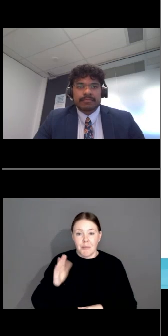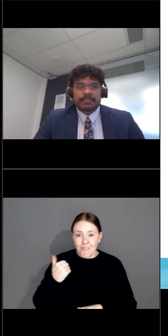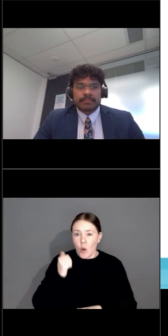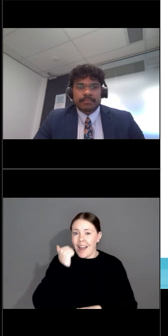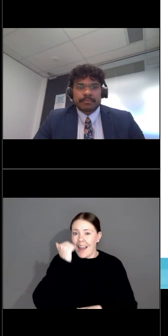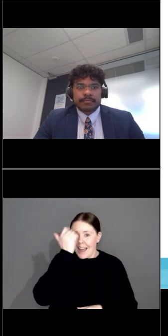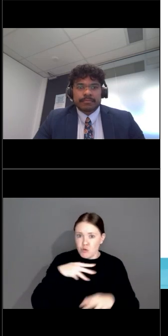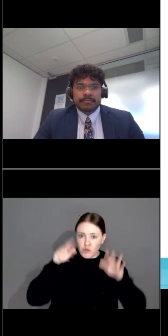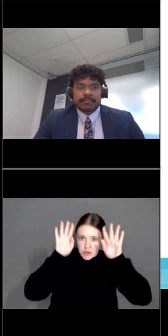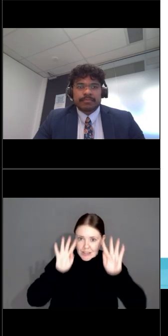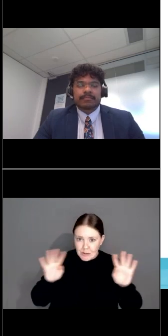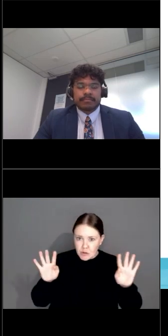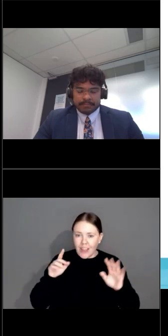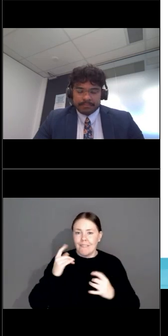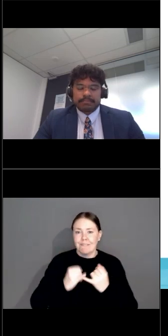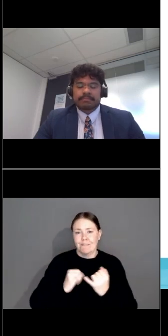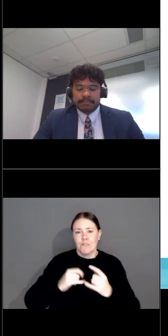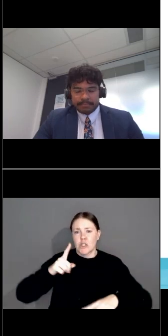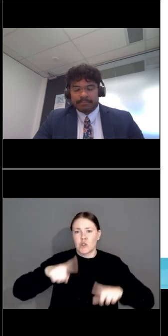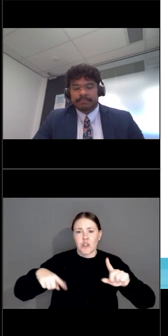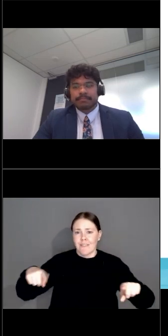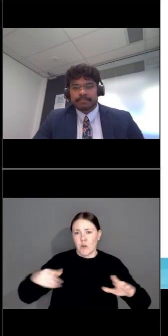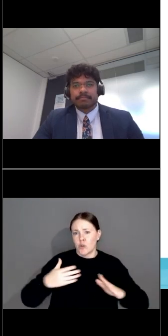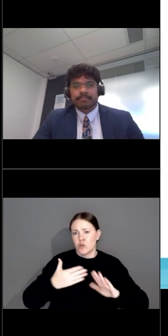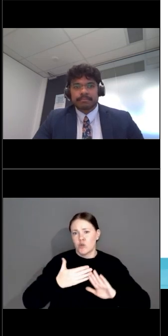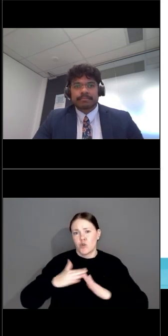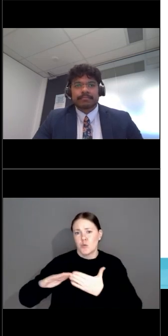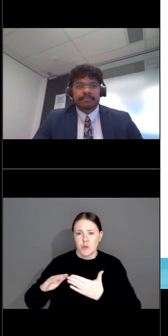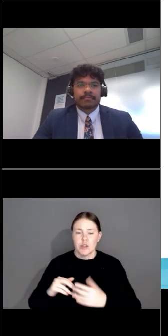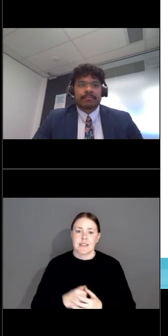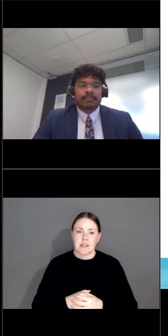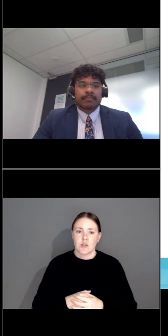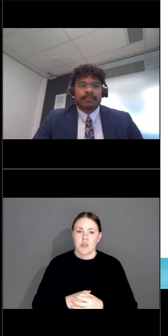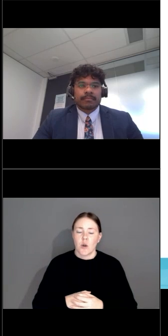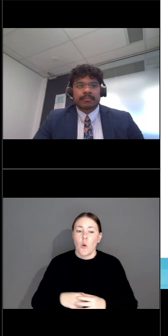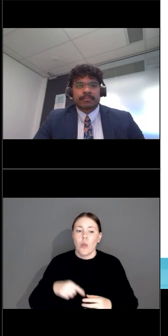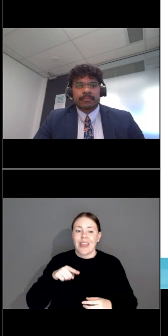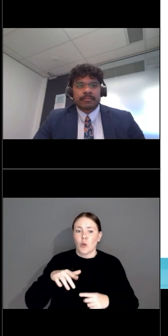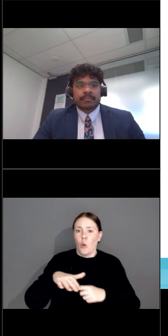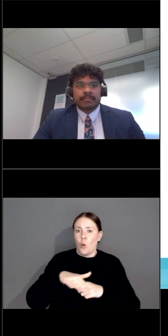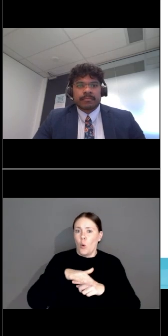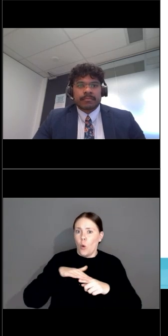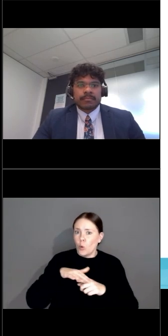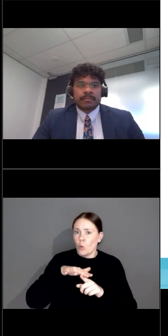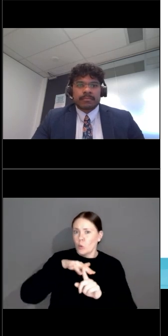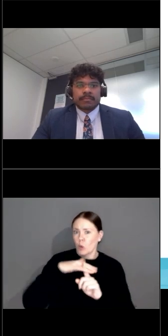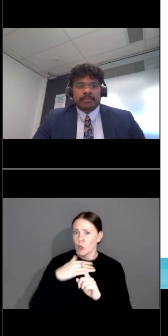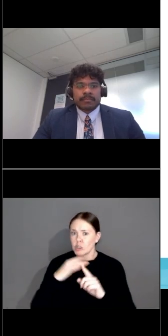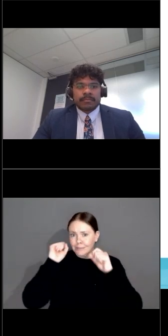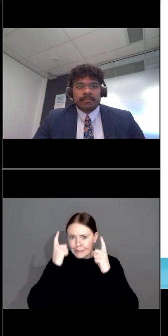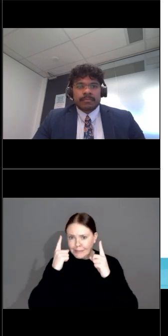our local areas too so having that local context helps but also it means people feel comfortable